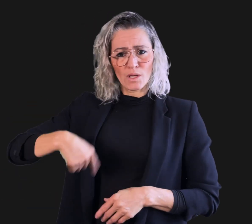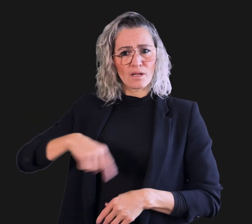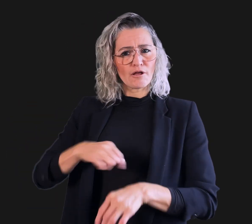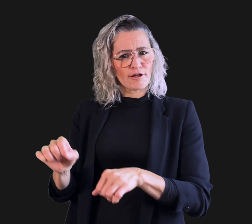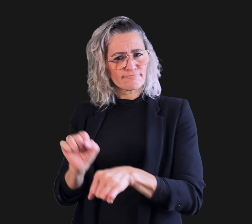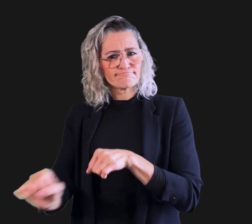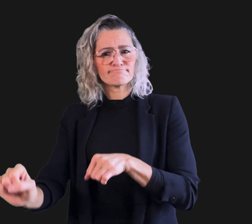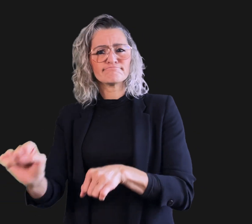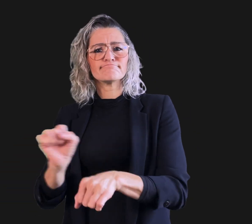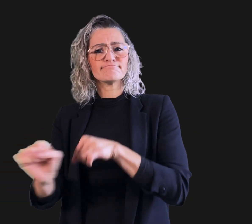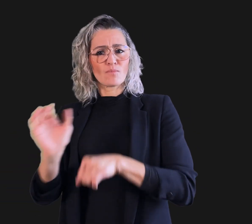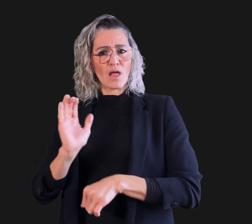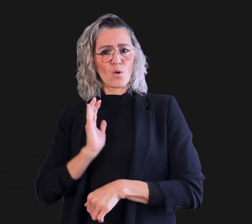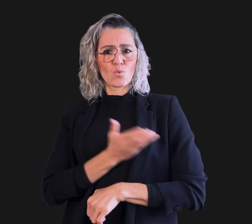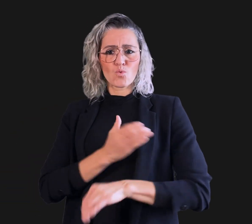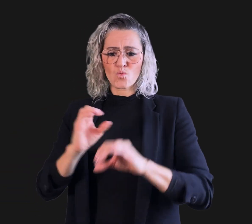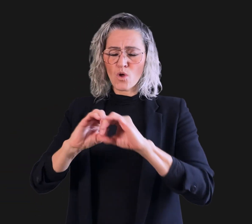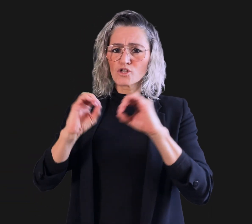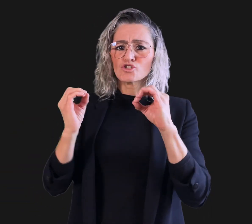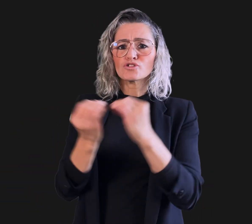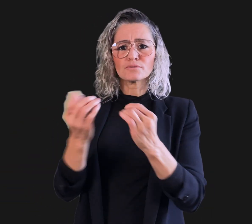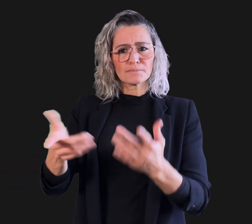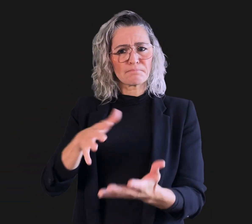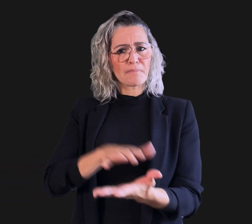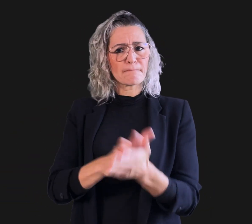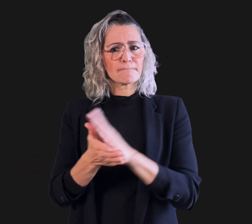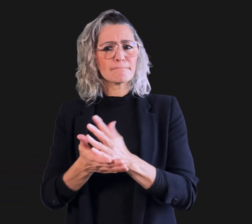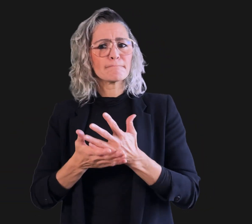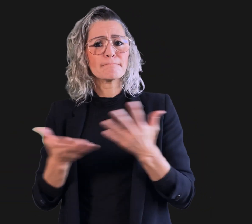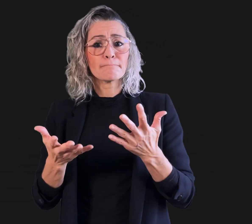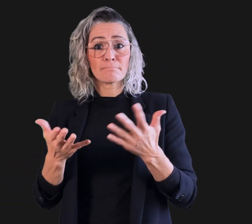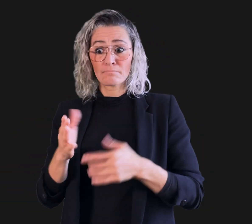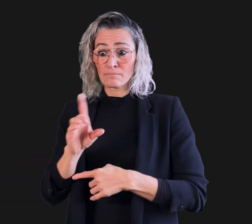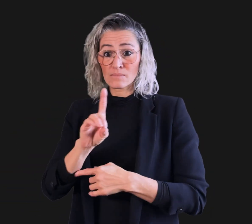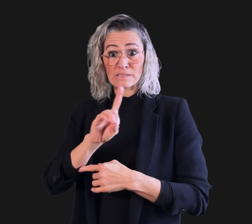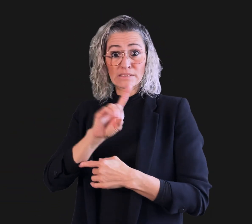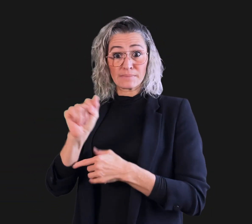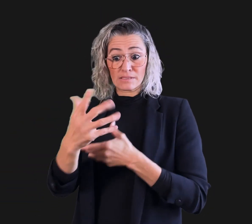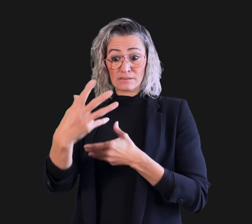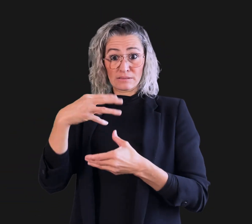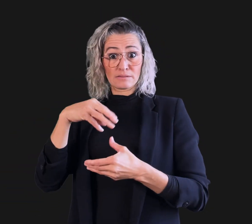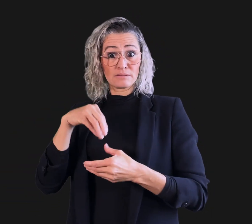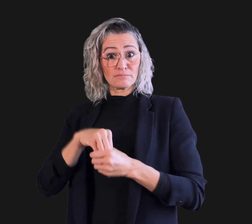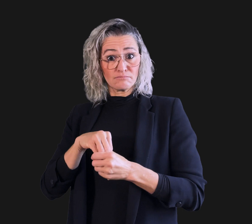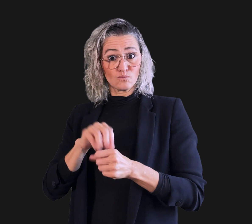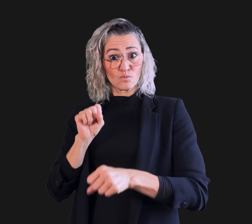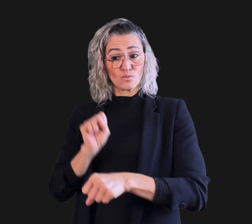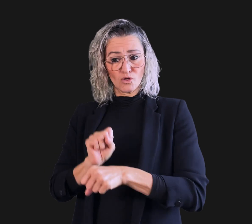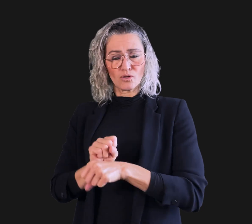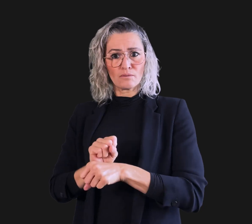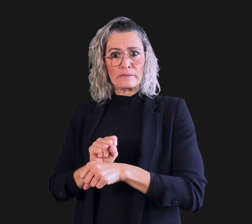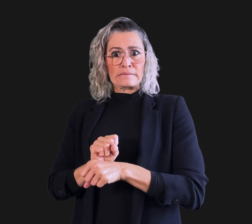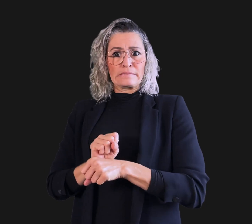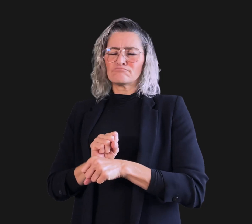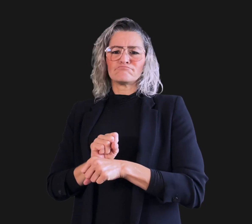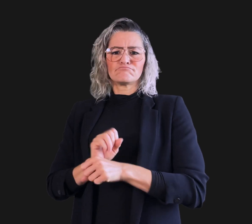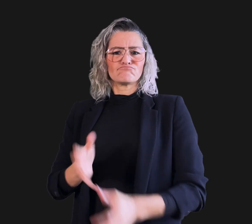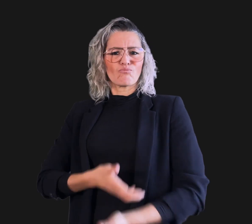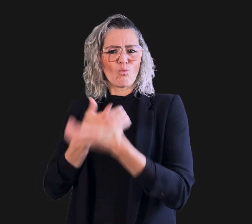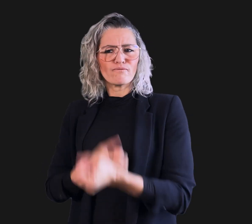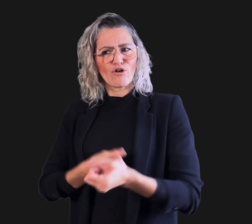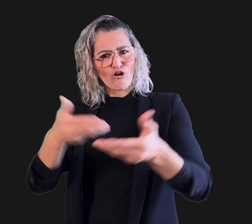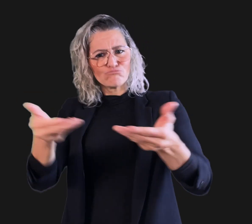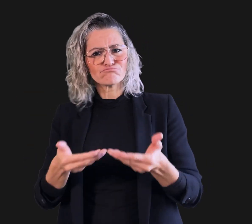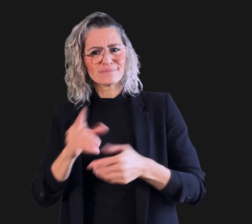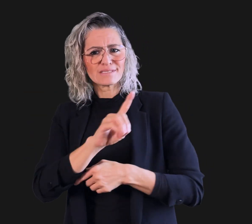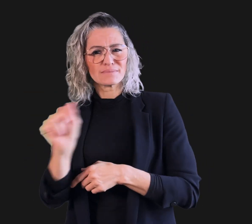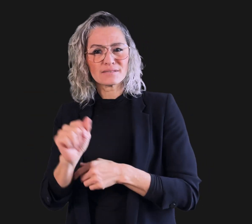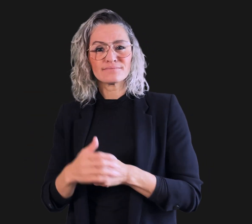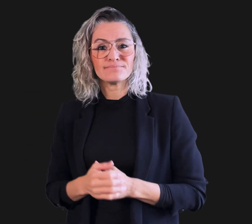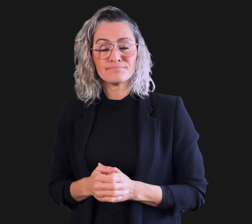We are working to become a disability-confident organization.